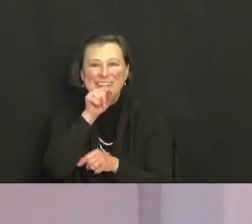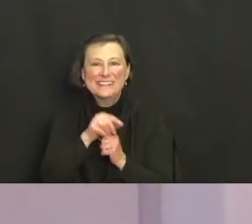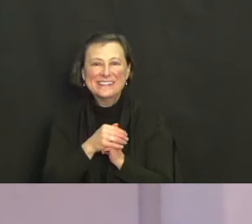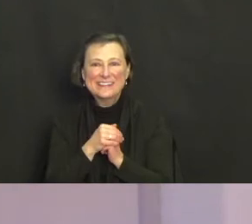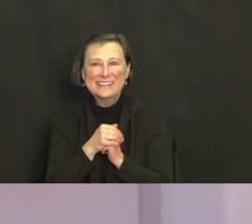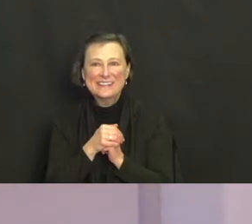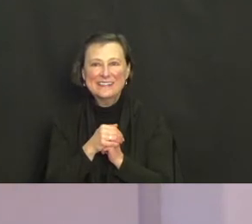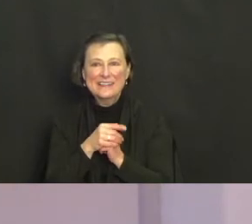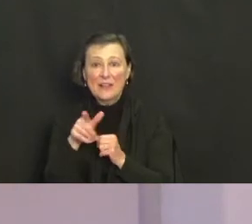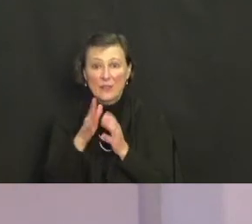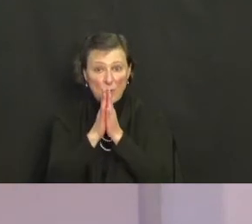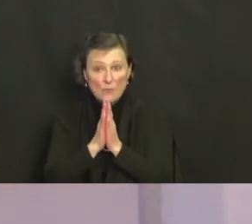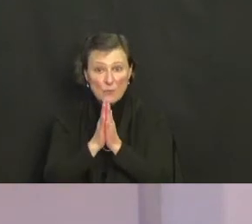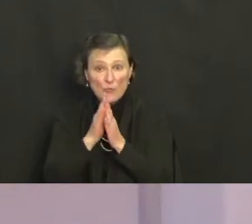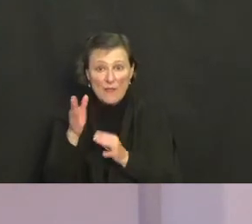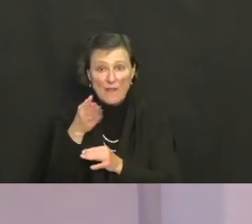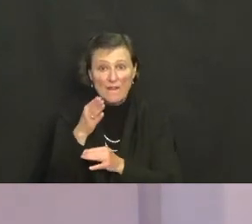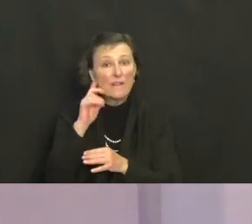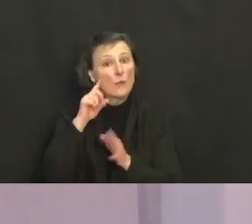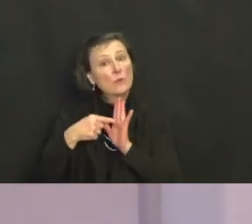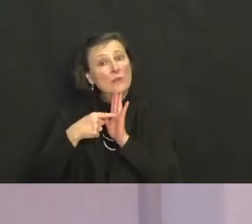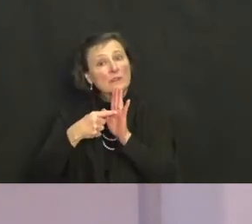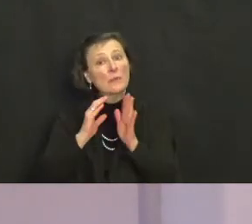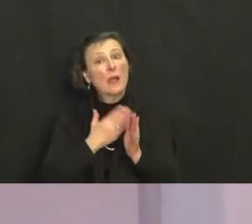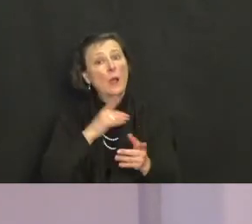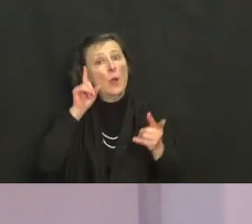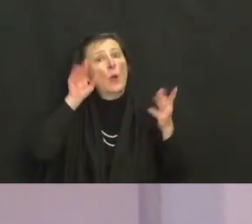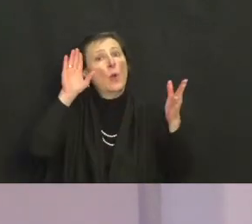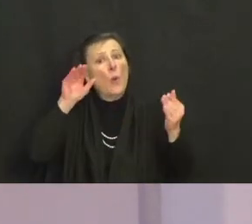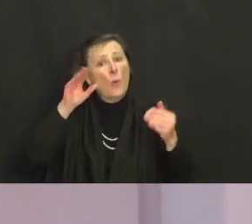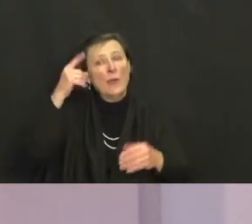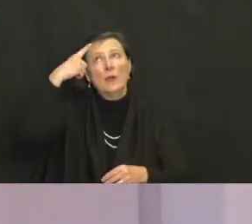These prayer flags are to symbolize our hopes and dreams for the coming year.